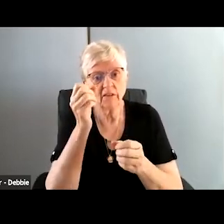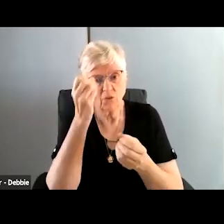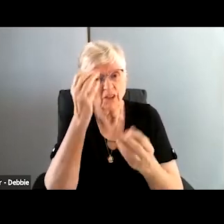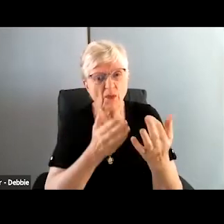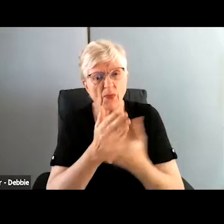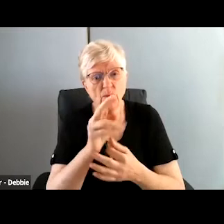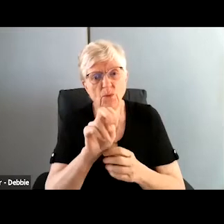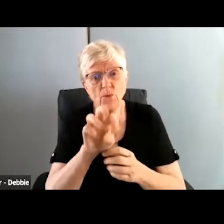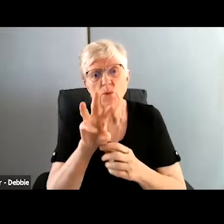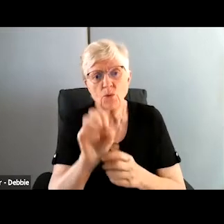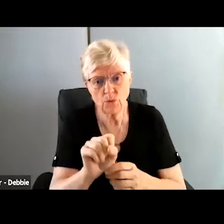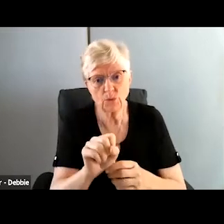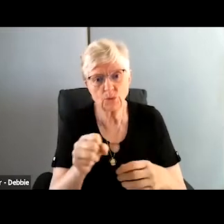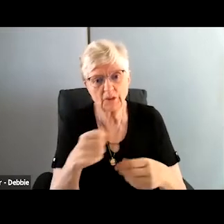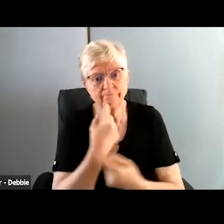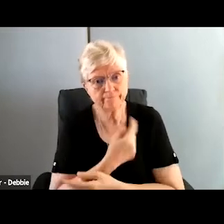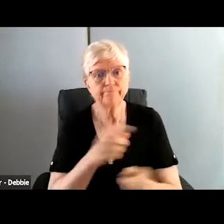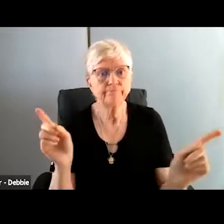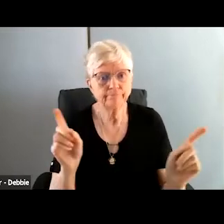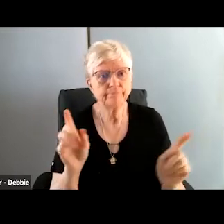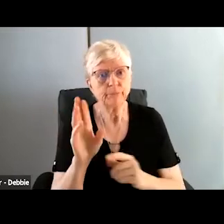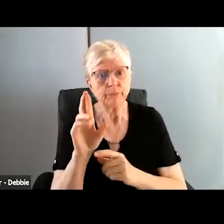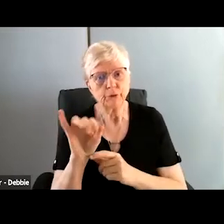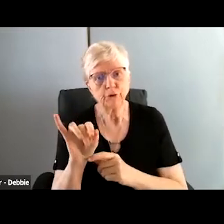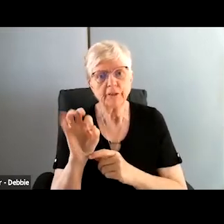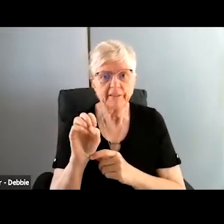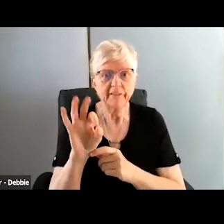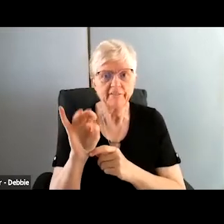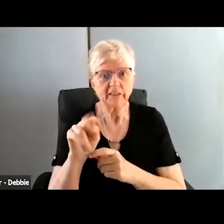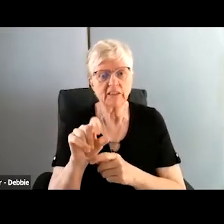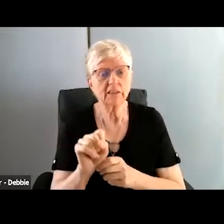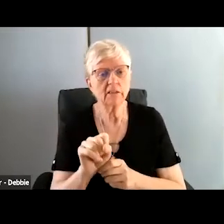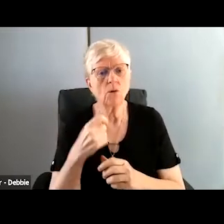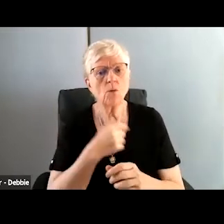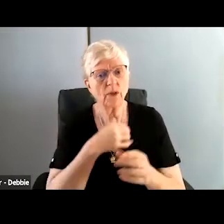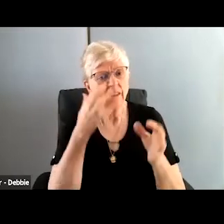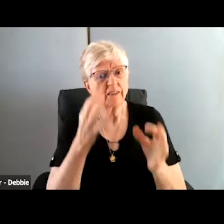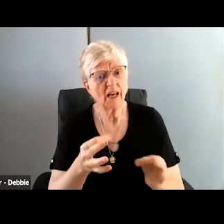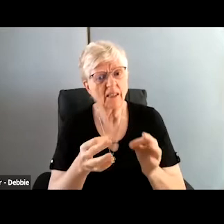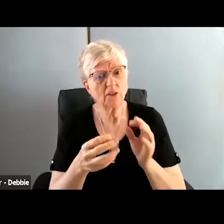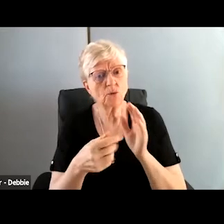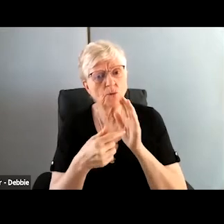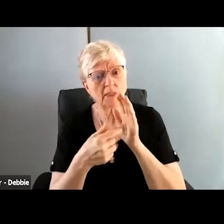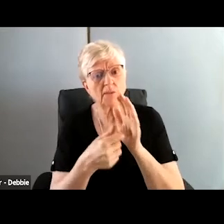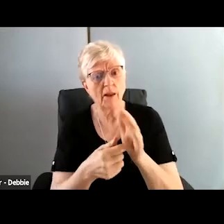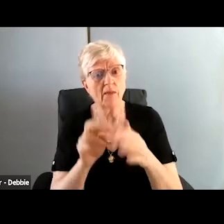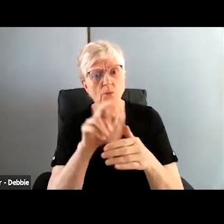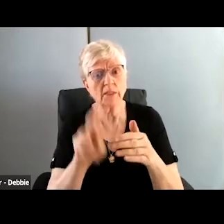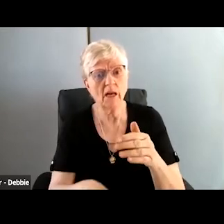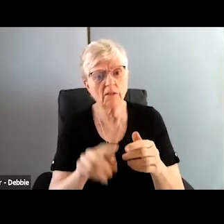BRIEFINGS. WE DECIDED TO DISPLAY THE RESULTS BY DEGREE OF WE DECIDED TO DISPLAY THE RESULTS BY DEGREE OF HEARING LOSS HEARING LOSS FROM MILD UP TO